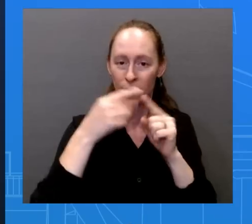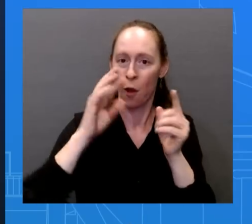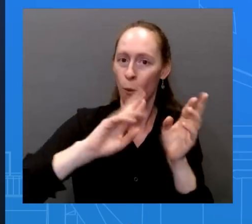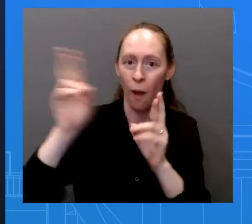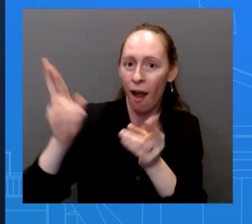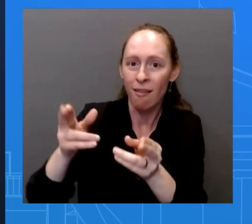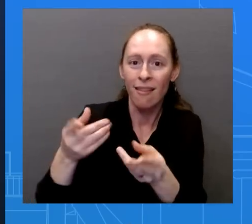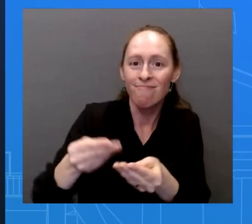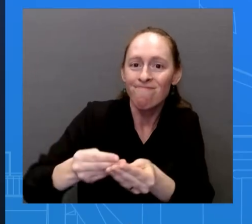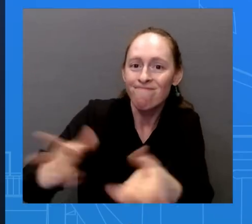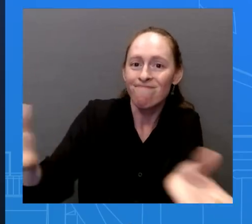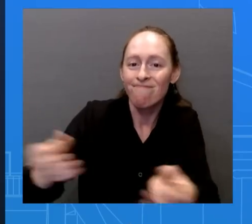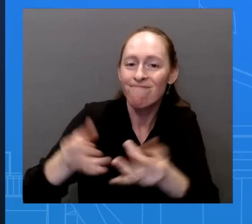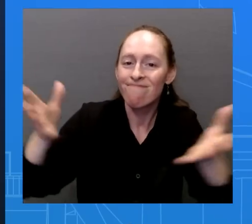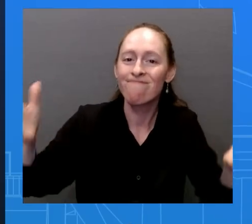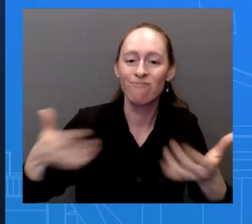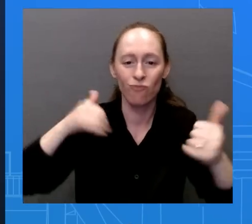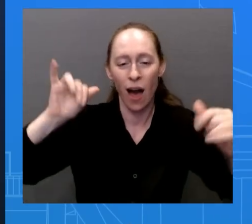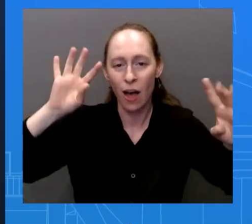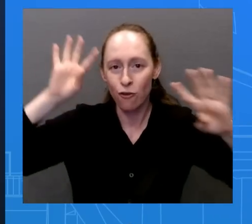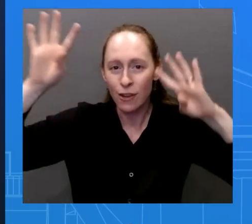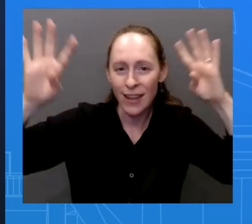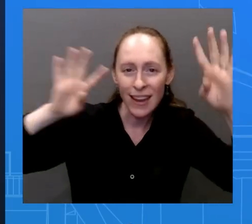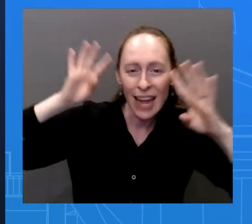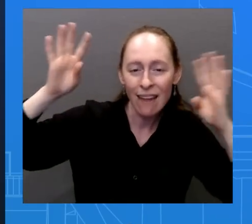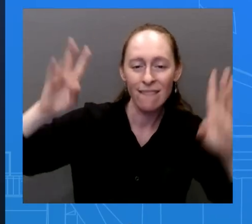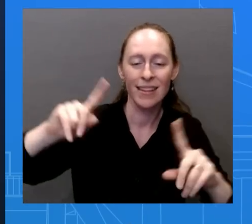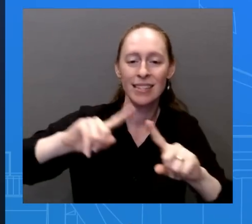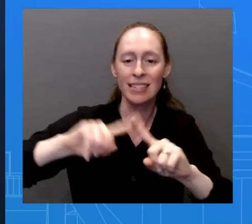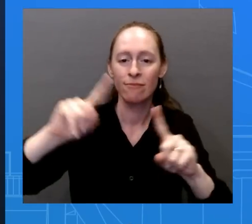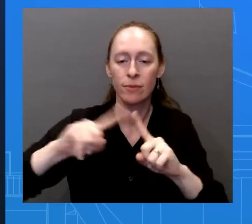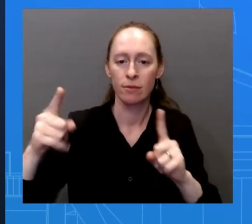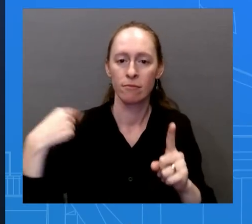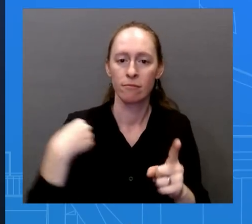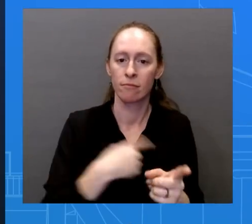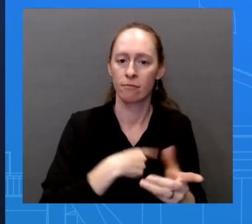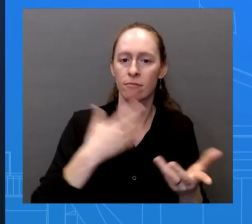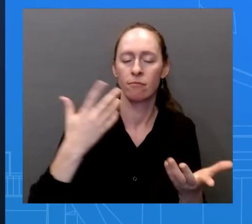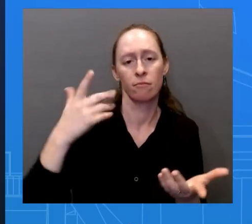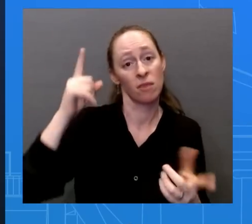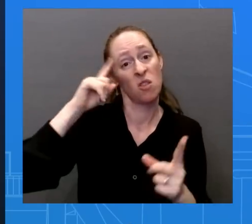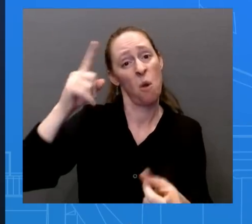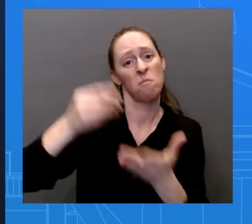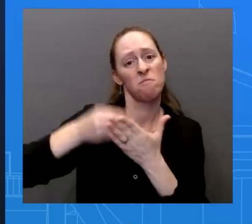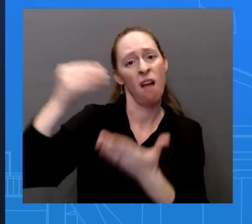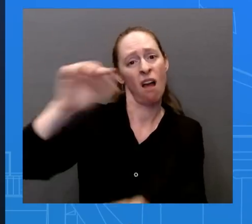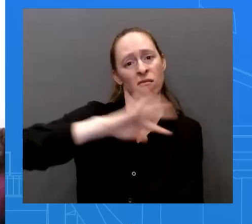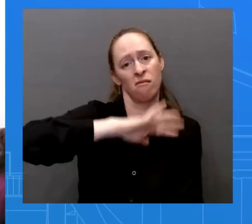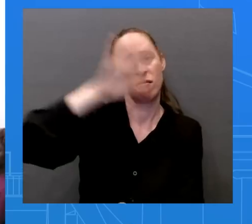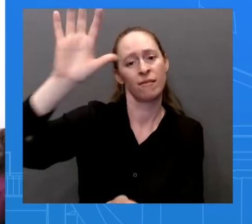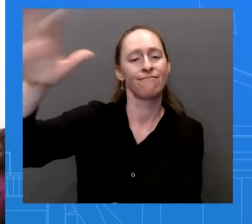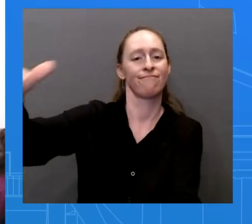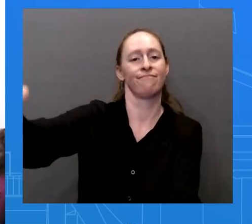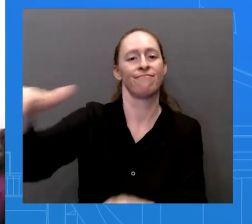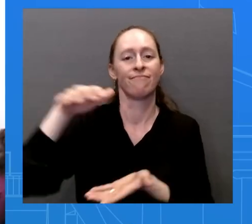I think we've made sure to purchase enough vaccines so any American who wants a vaccine can get it. The Press: And when you mentioned about pulling money from stockpiles of tests,